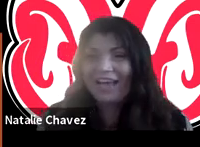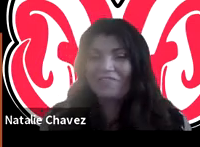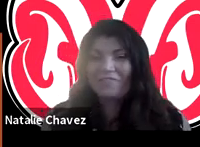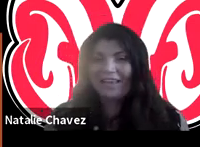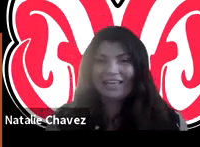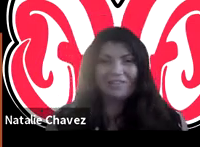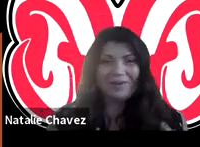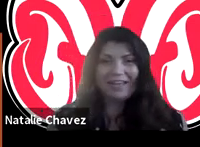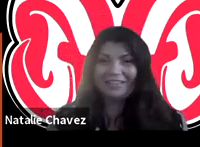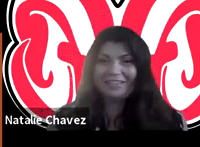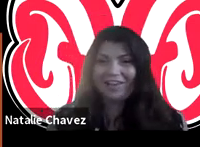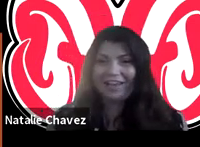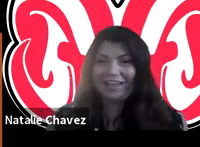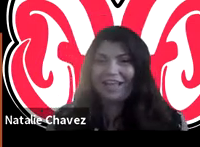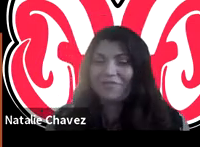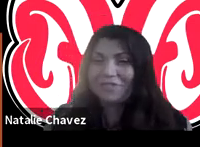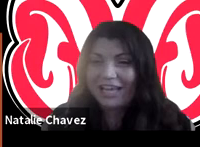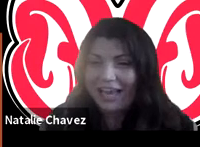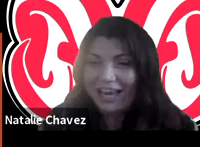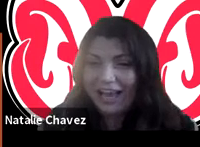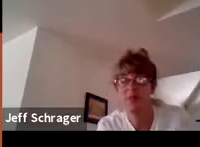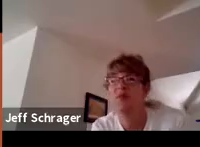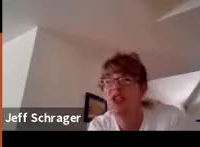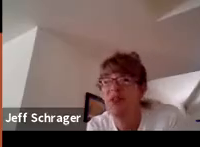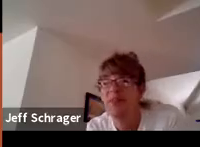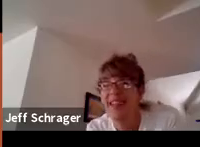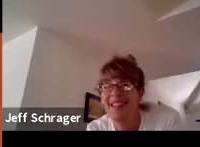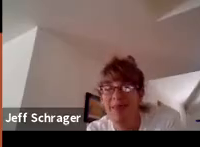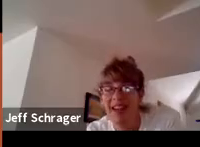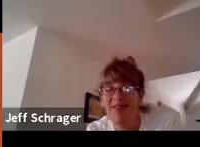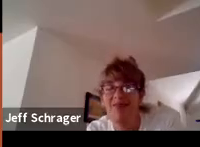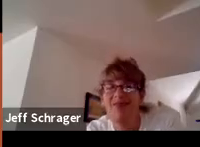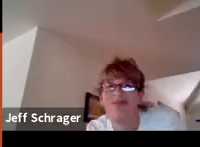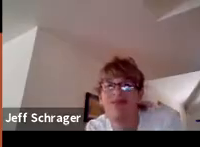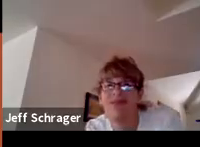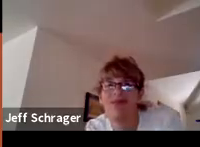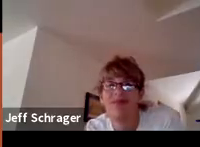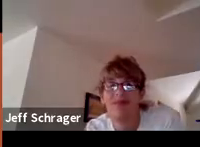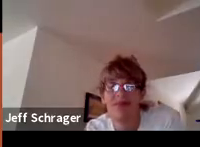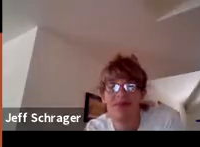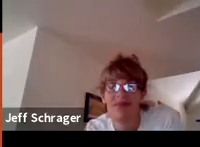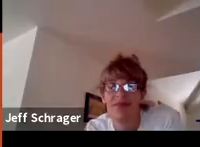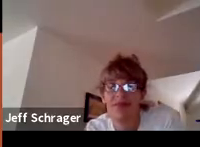Natalie Chavez: Okay everyone, I think everybody else has gone Jeff Schrager: Thank you for. Thank you. Sherry. Natalie Chavez: Hi. Okay.